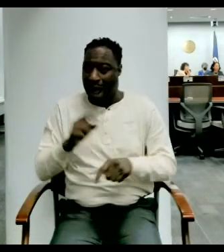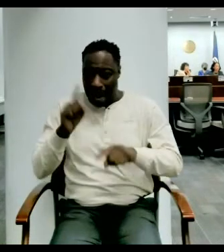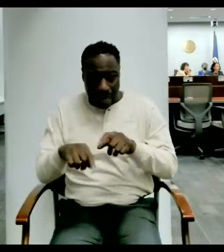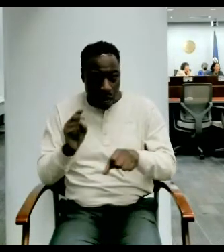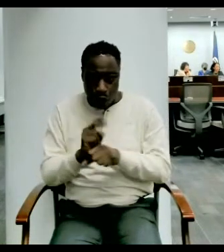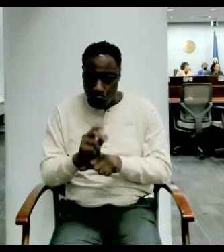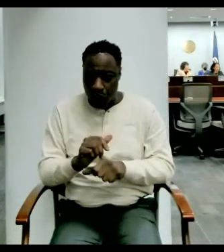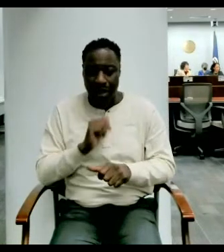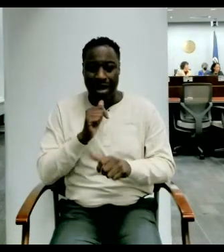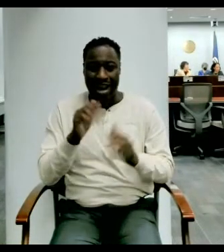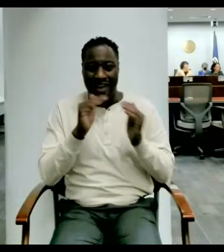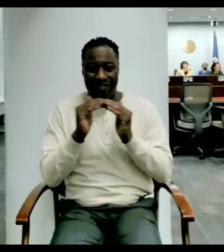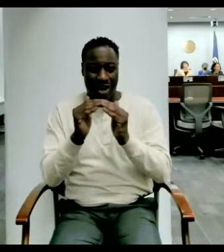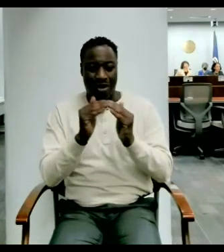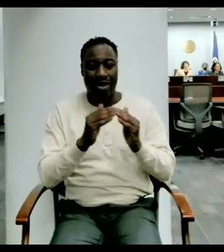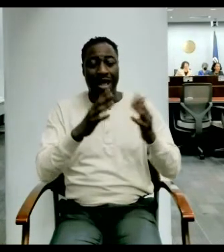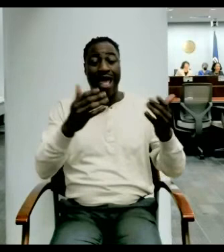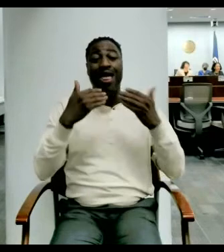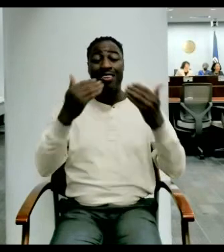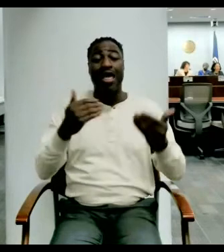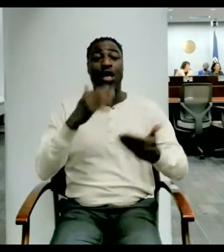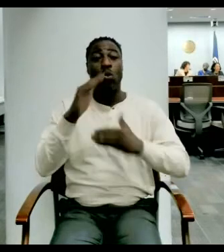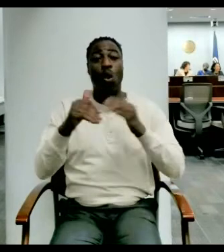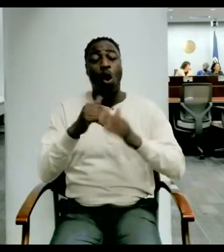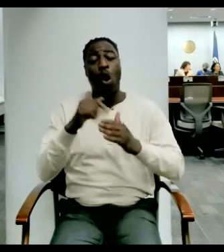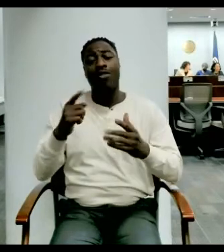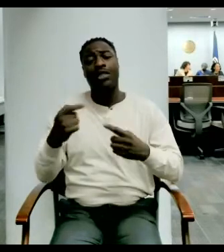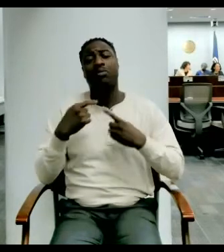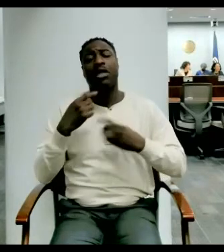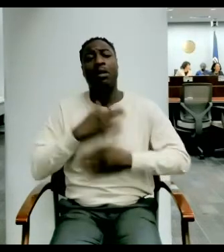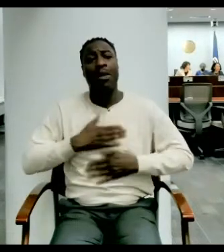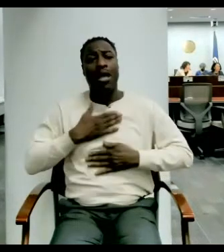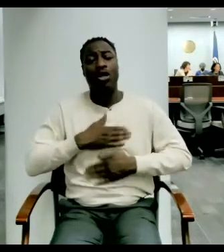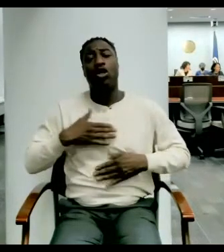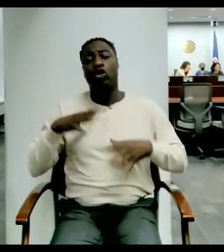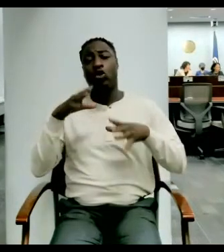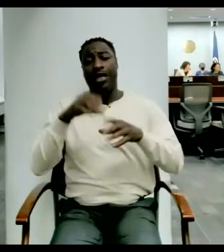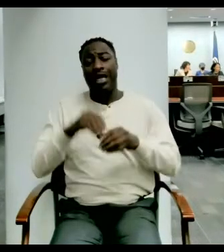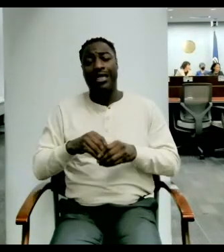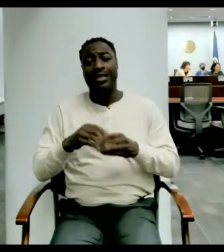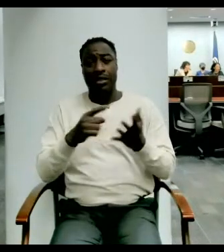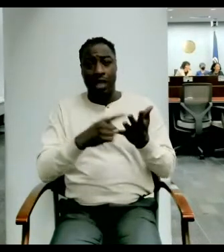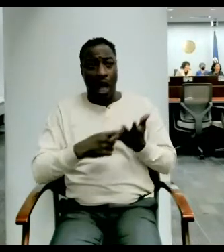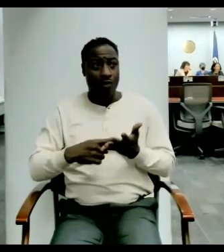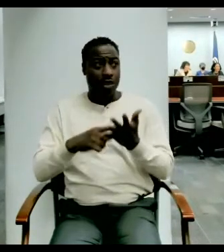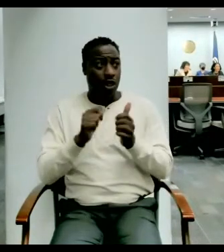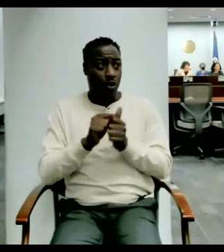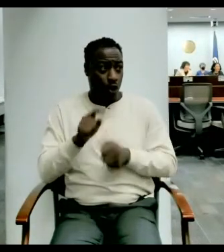I thank you all. It has been an absolute pleasure to engage in this conversation with you and while